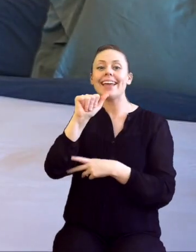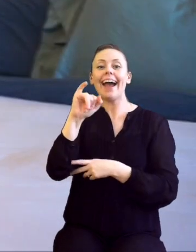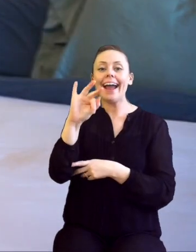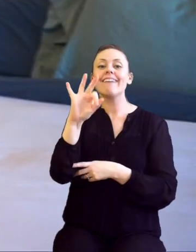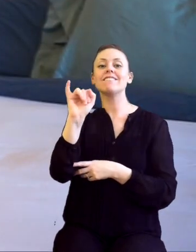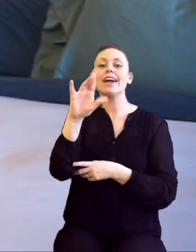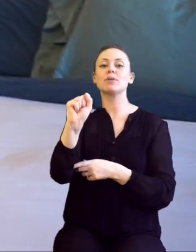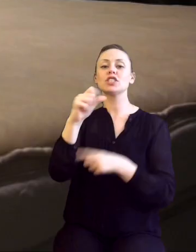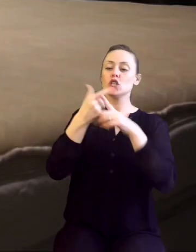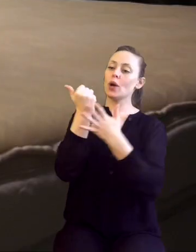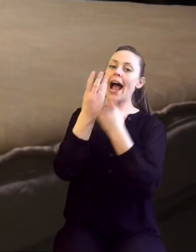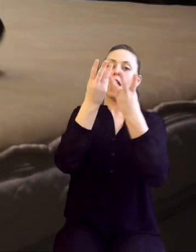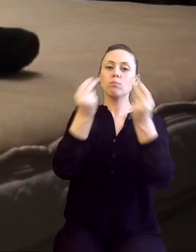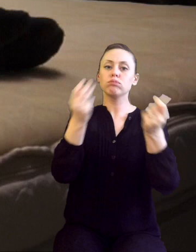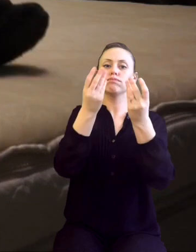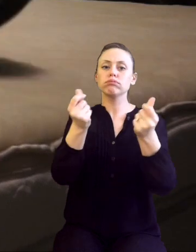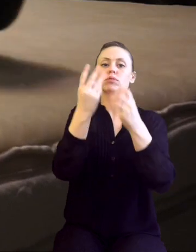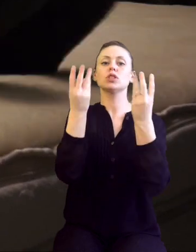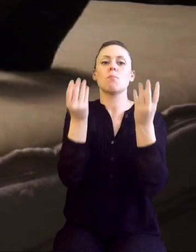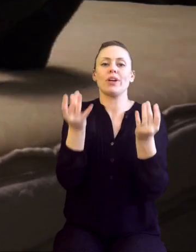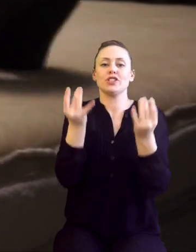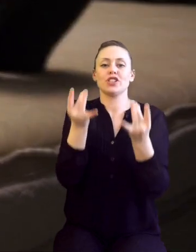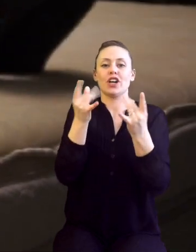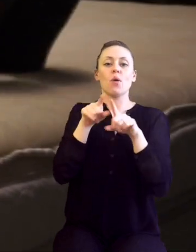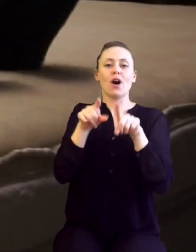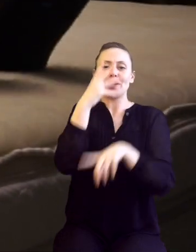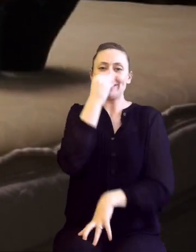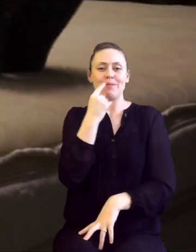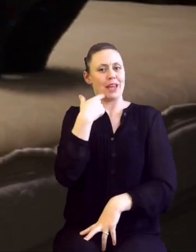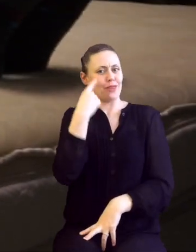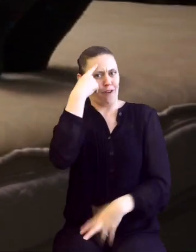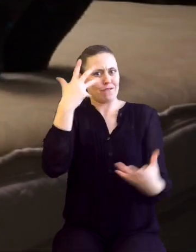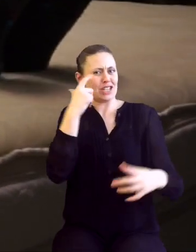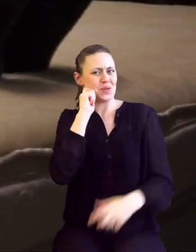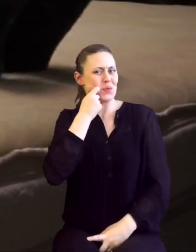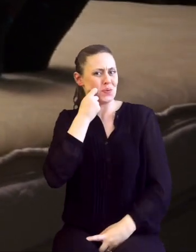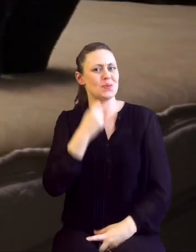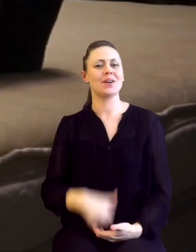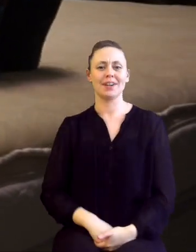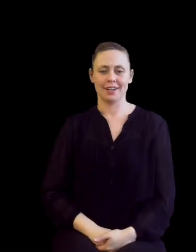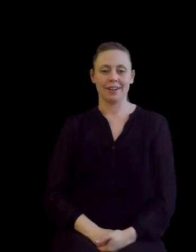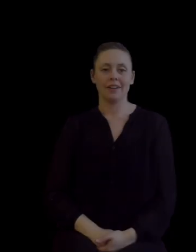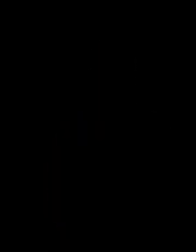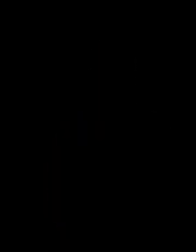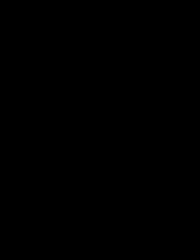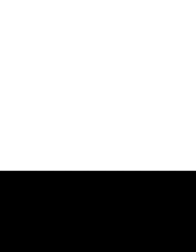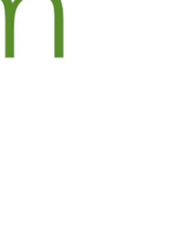within it that keeps moisture away from your body. I thought that was very cool.